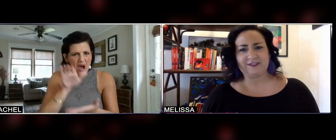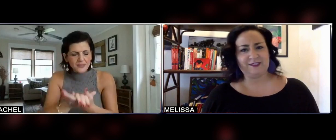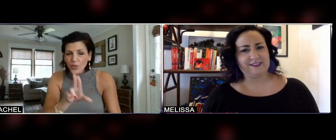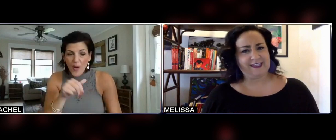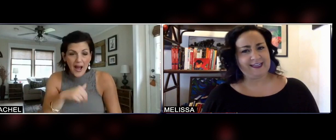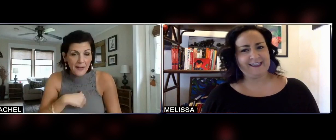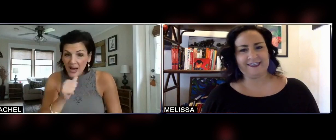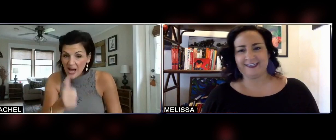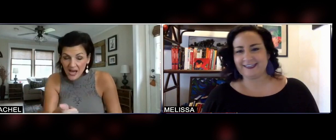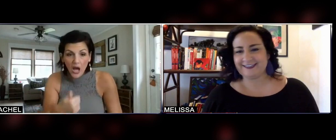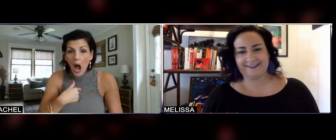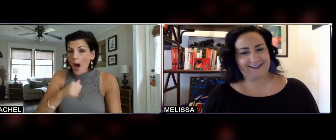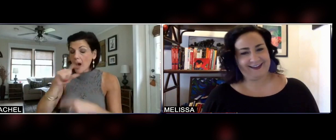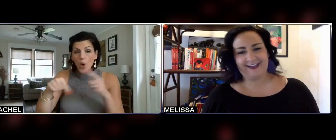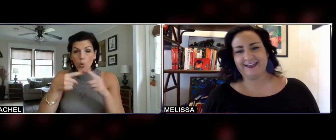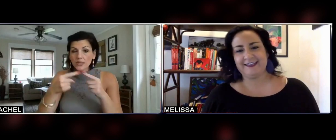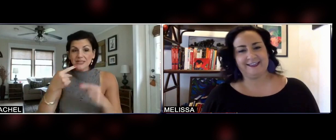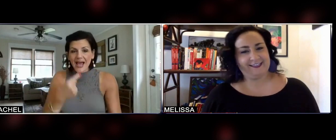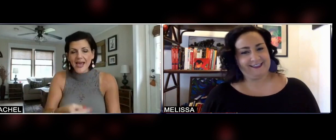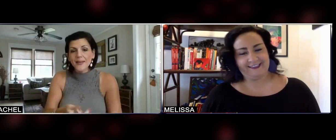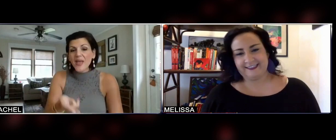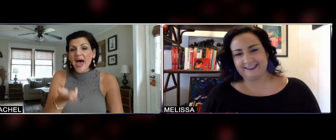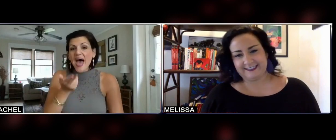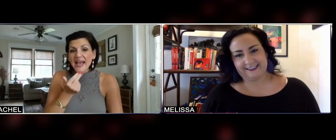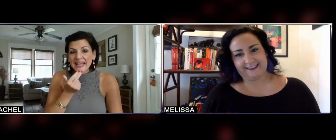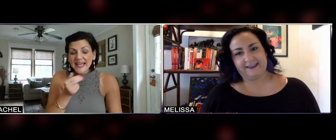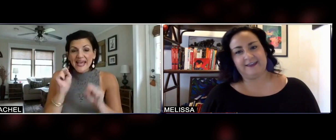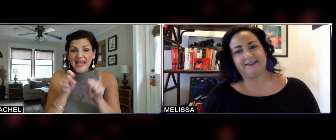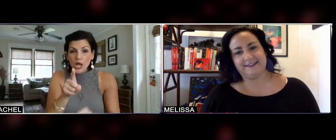I'm not. I'm not going to say, "Hey honey, can you